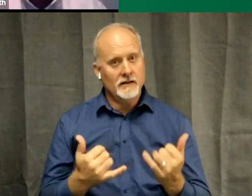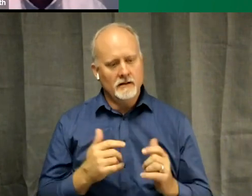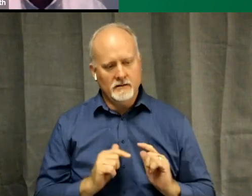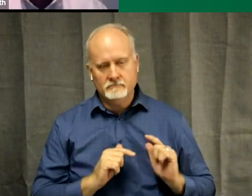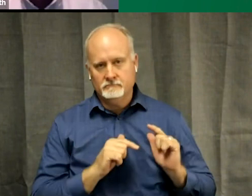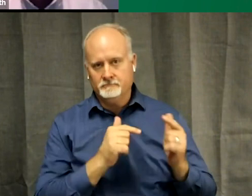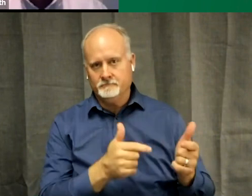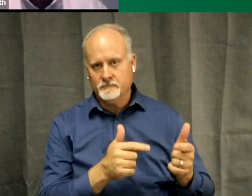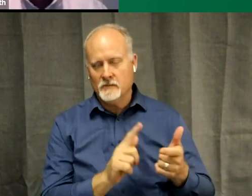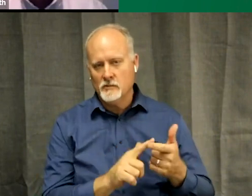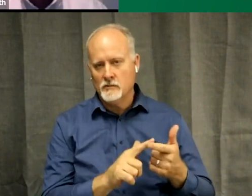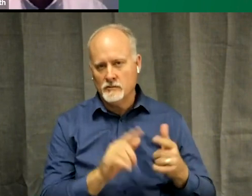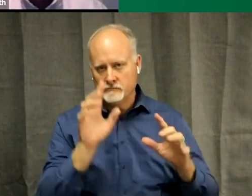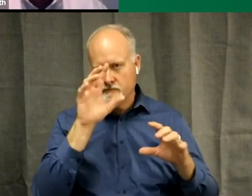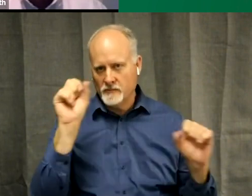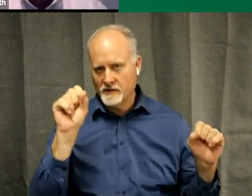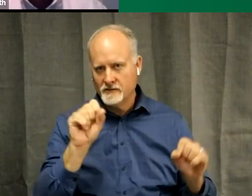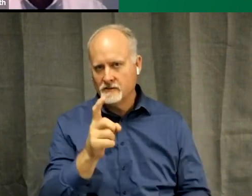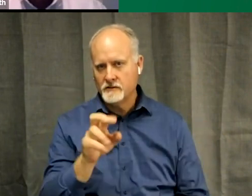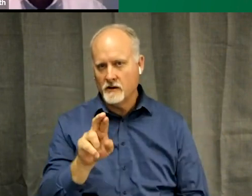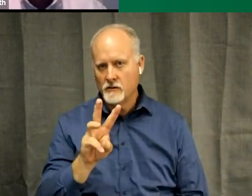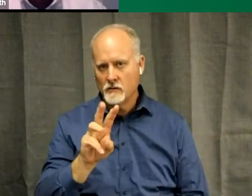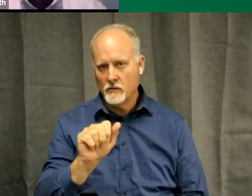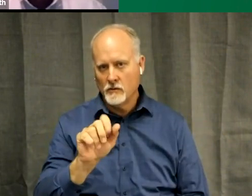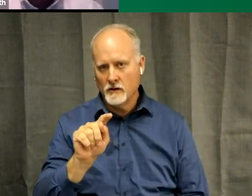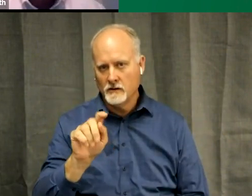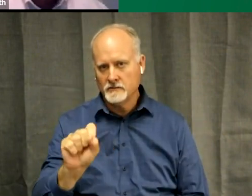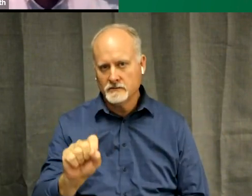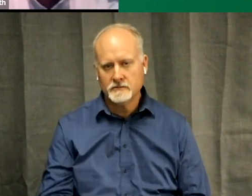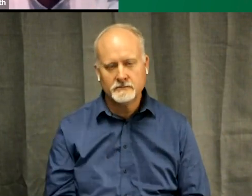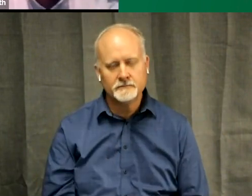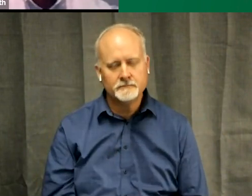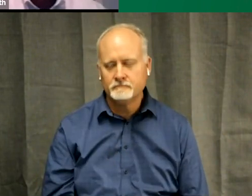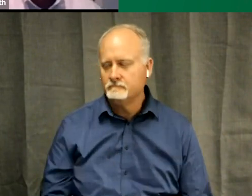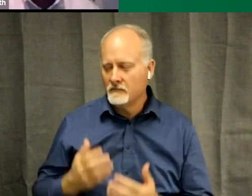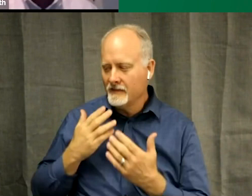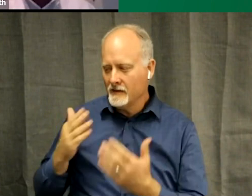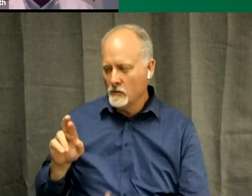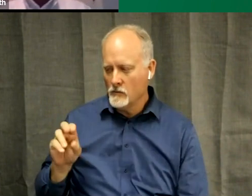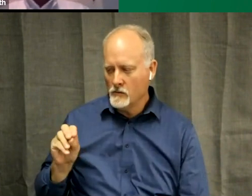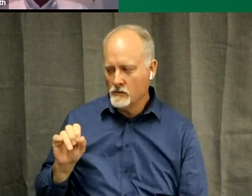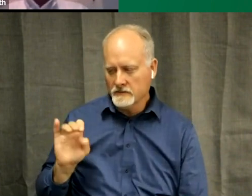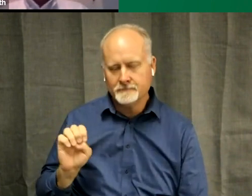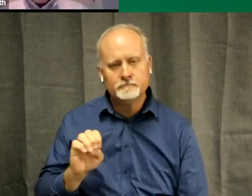and hand it off to our president dr ray watts well thank you very much rosie welcome everyone